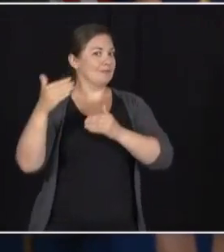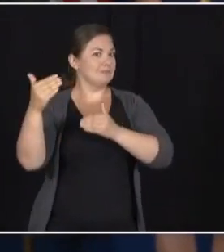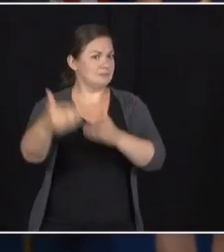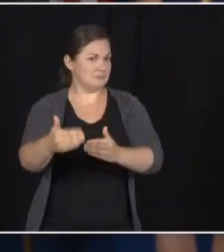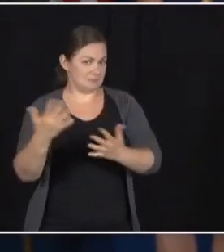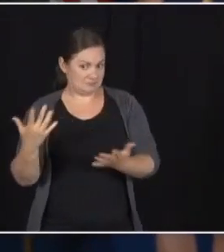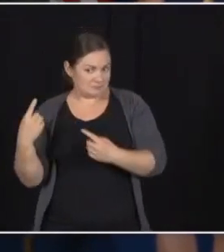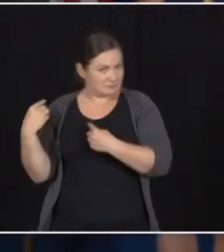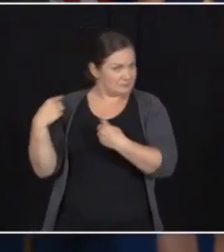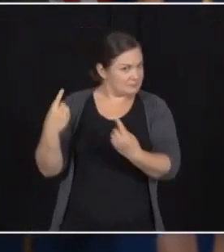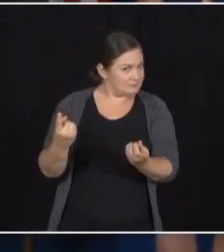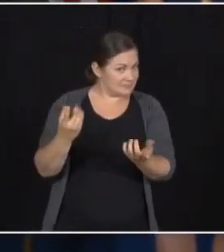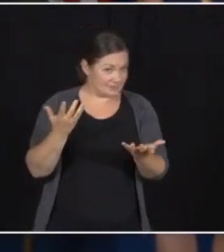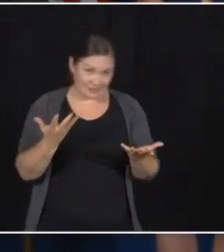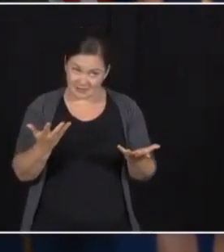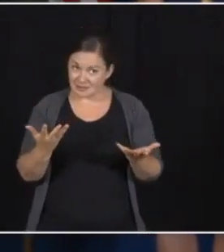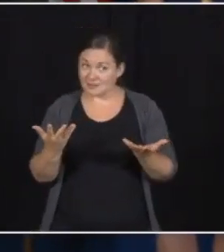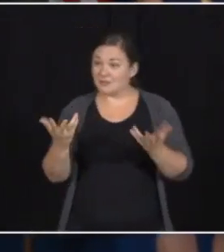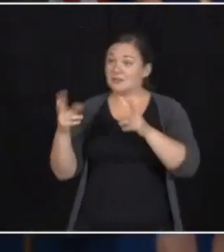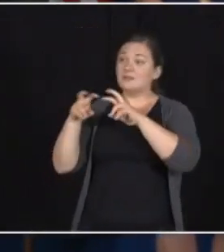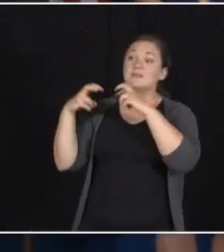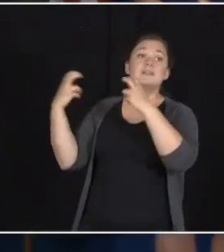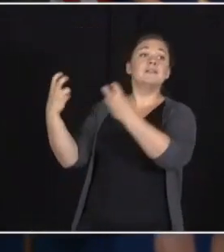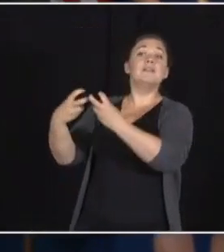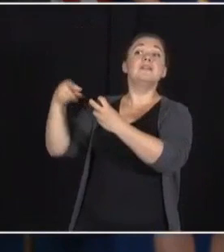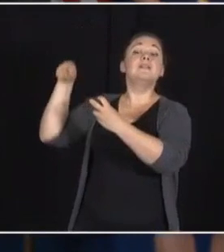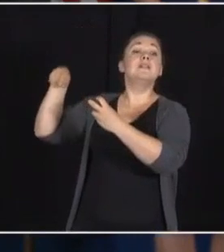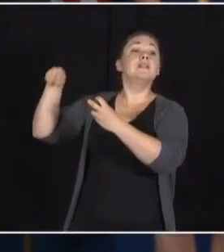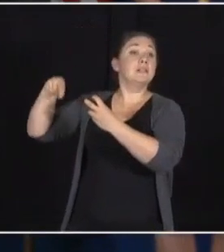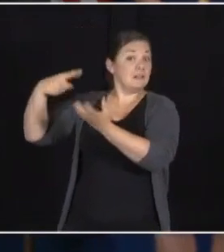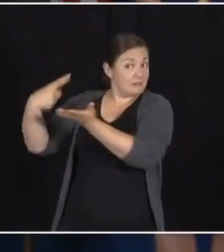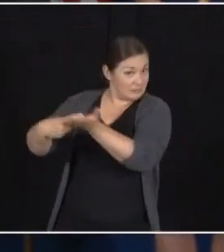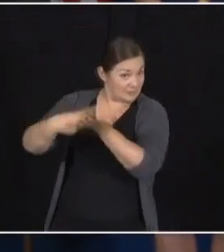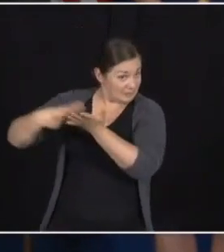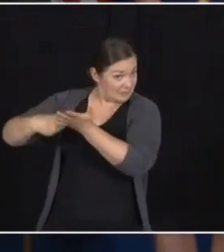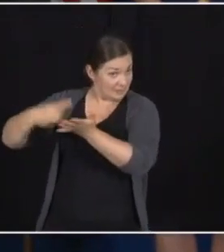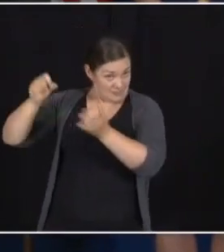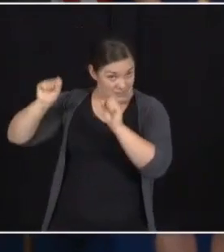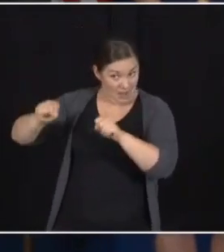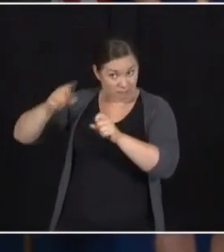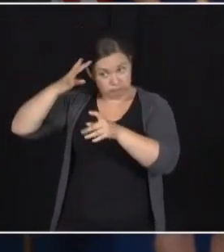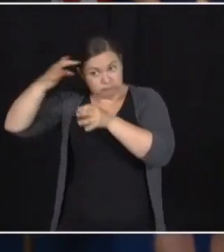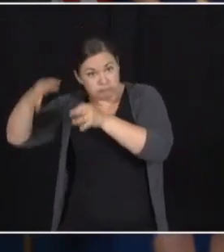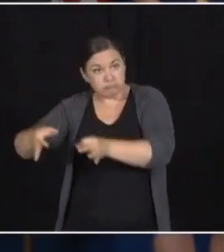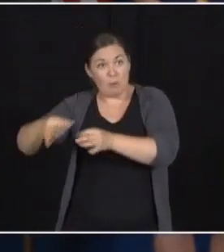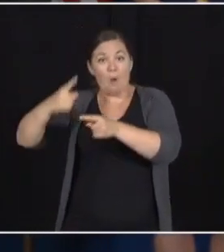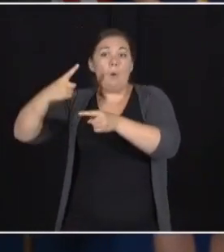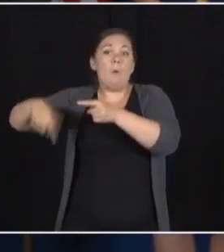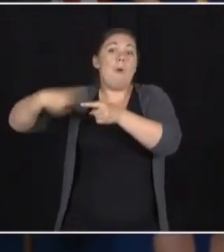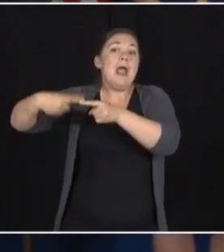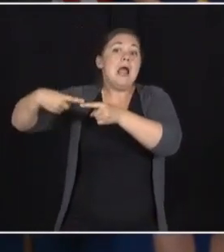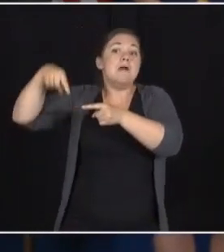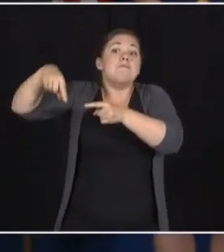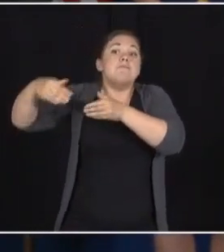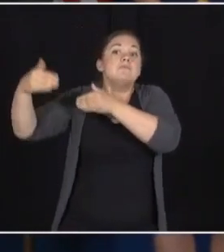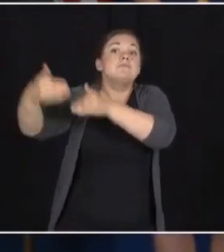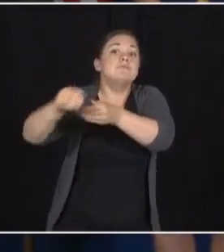It's been nearly 6 days since you said that. So do you feel you have enough for the command table to make some concrete decisions on